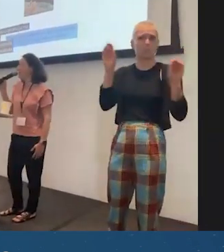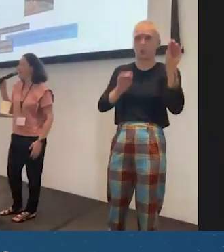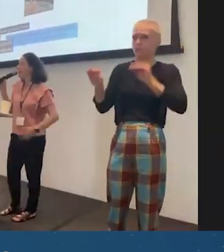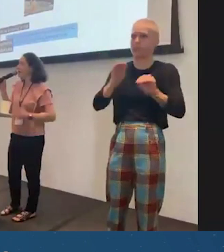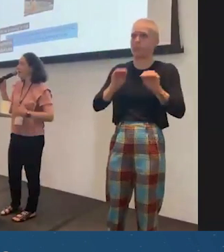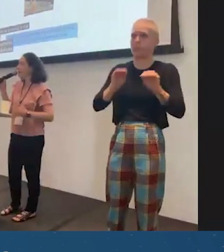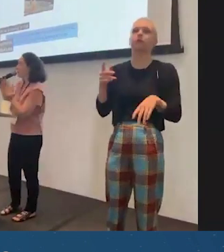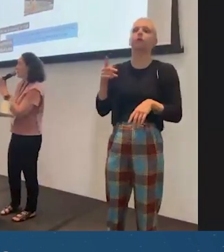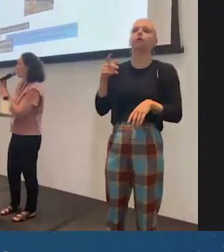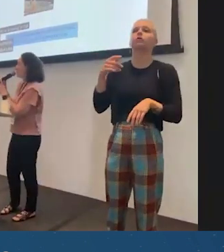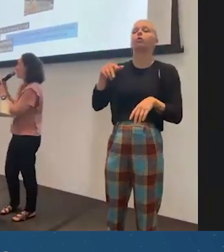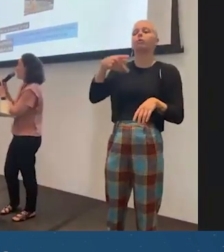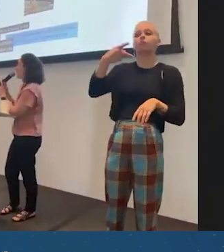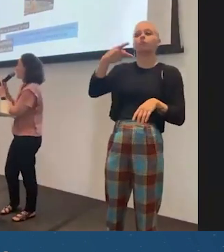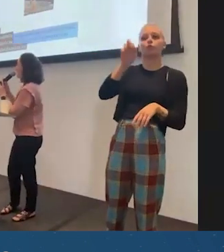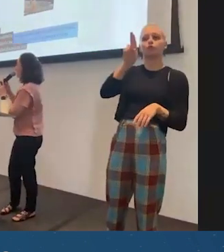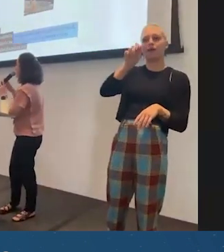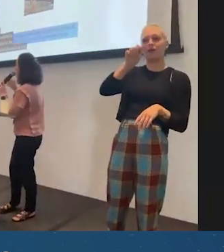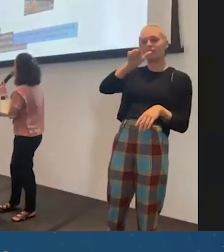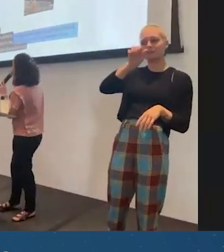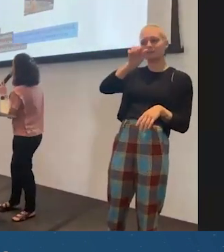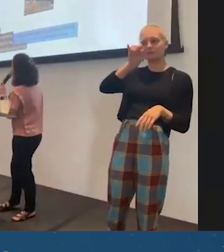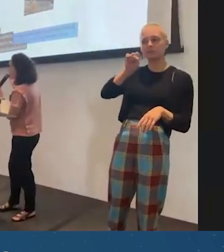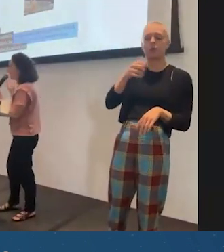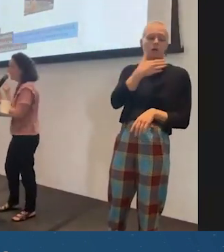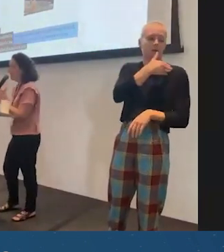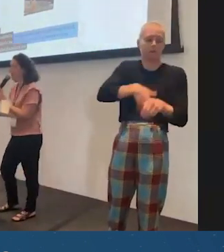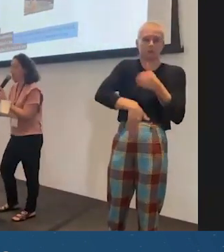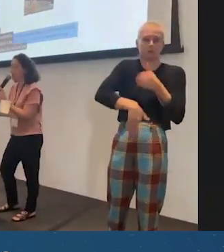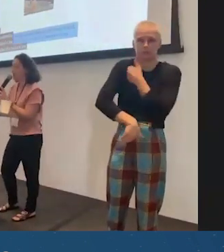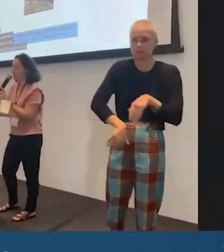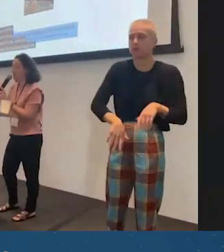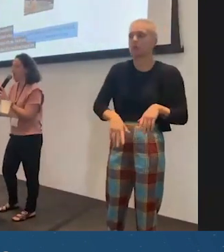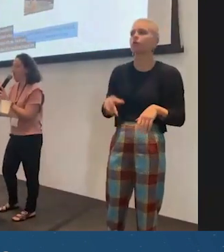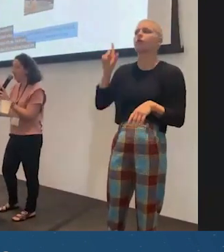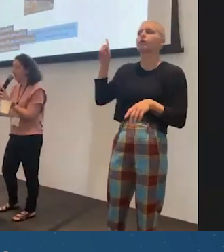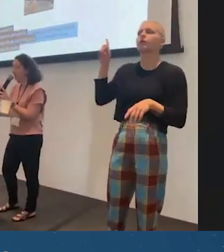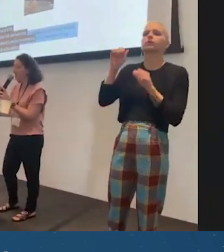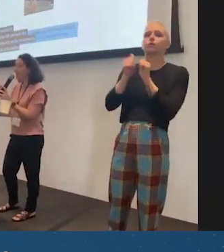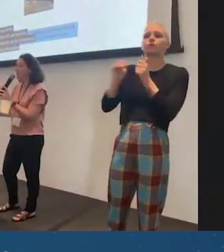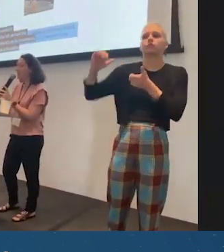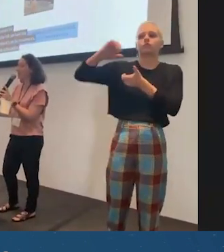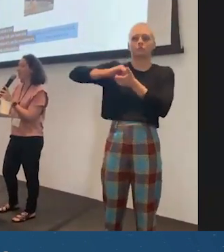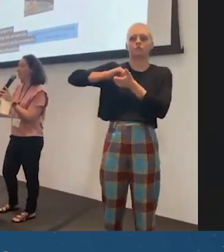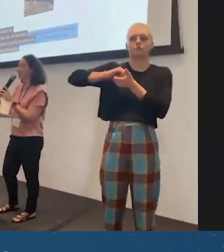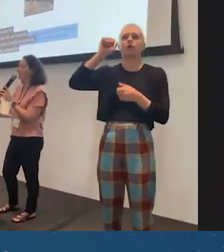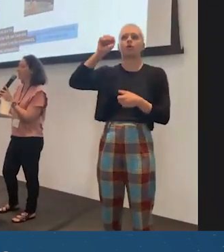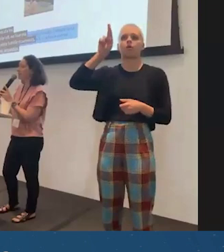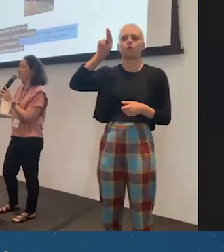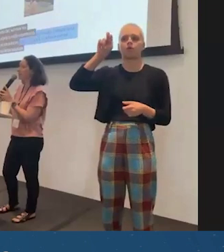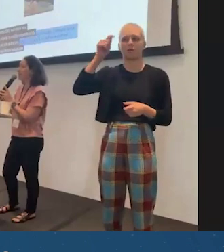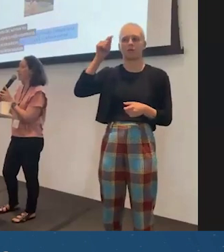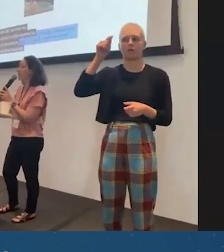And so this is work that we're doing supporting with Carnegie Mellon University, enabling their team to explore how